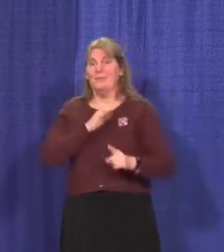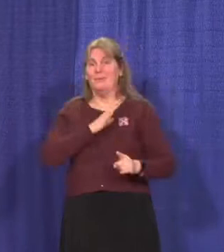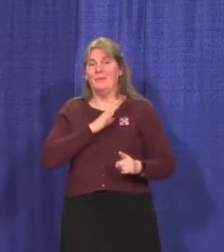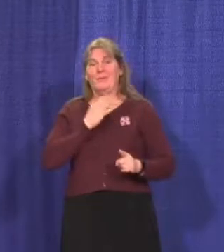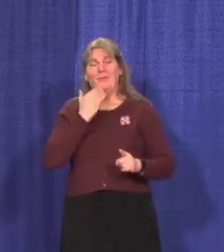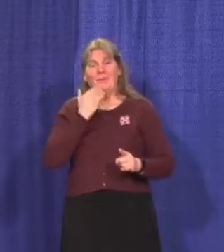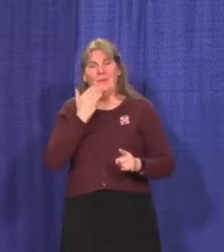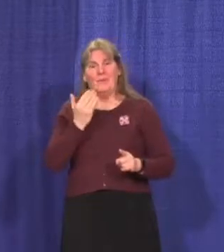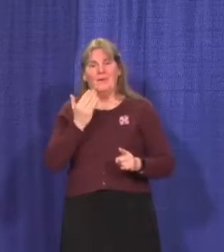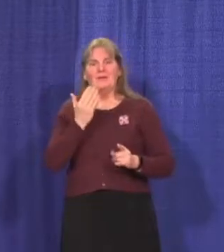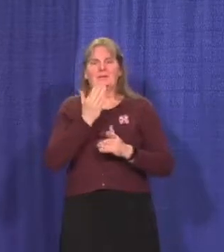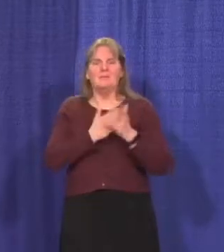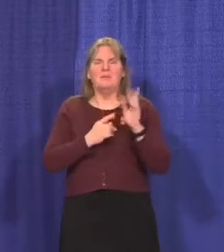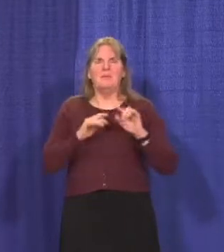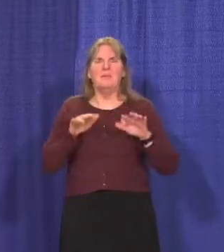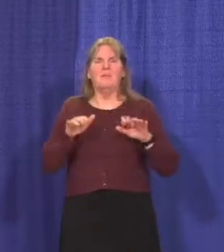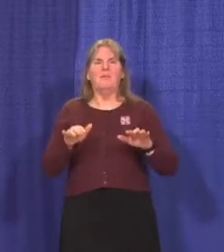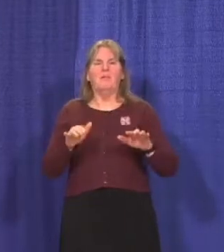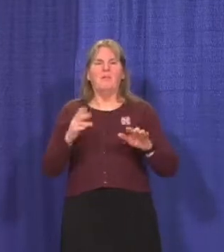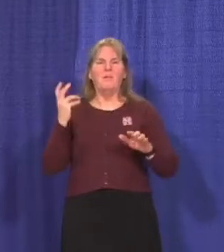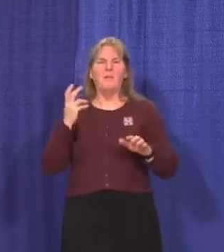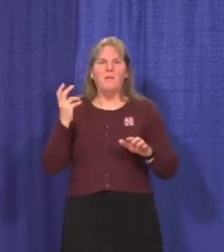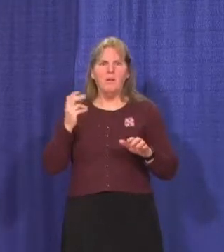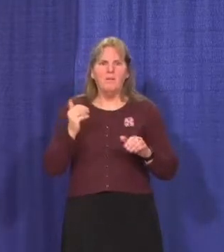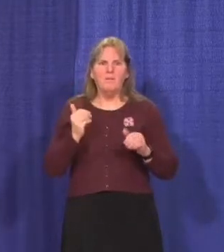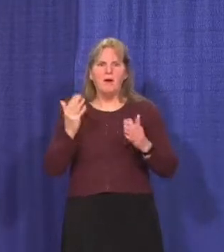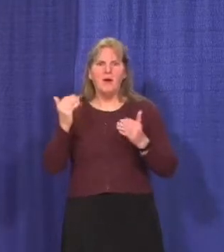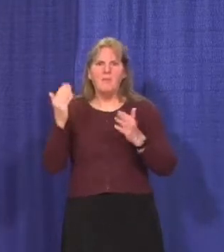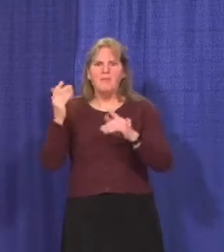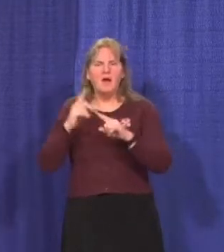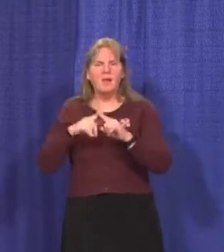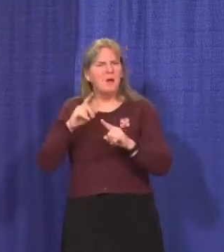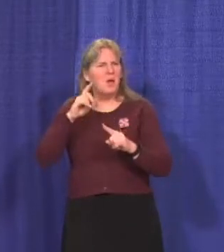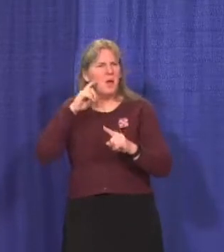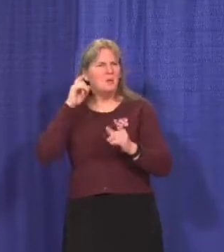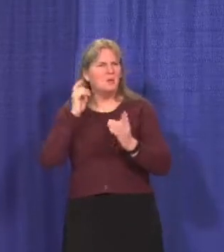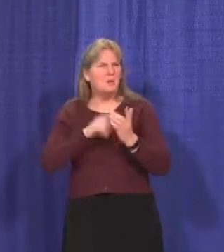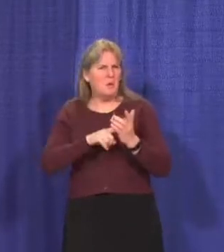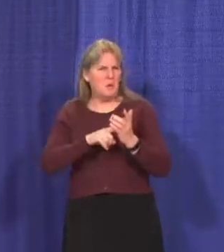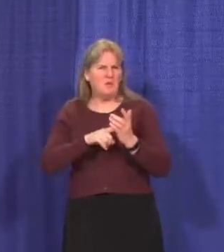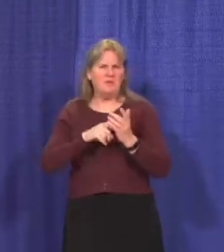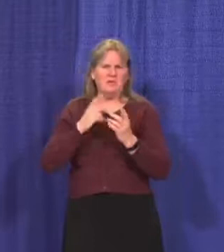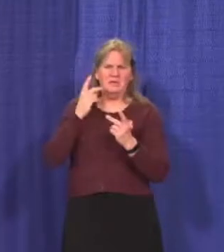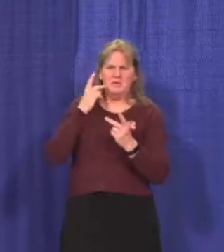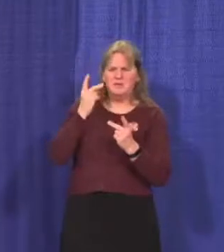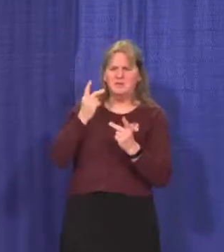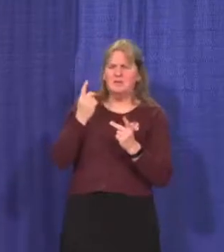with but what we have seen as someone's on his get -- someone's on could vaccinated